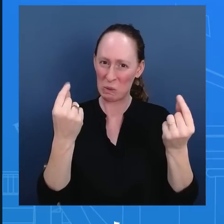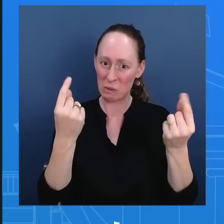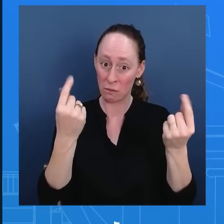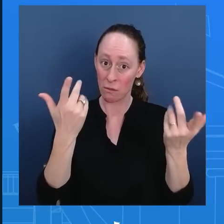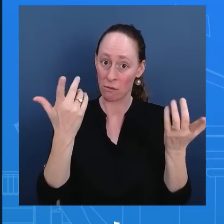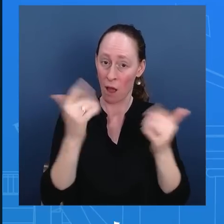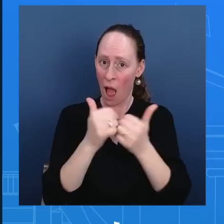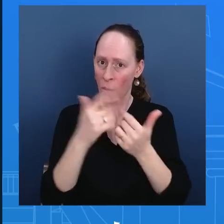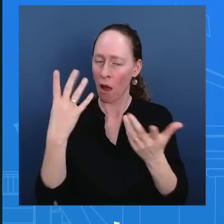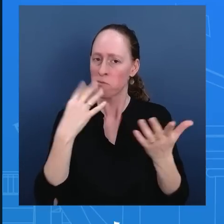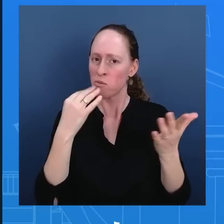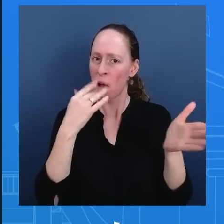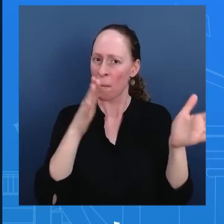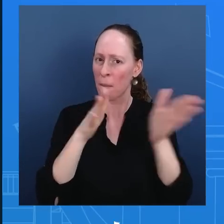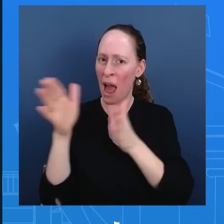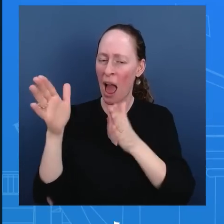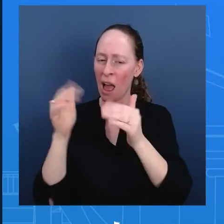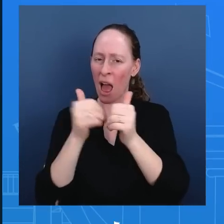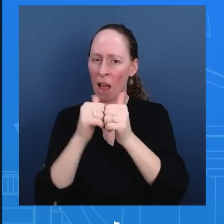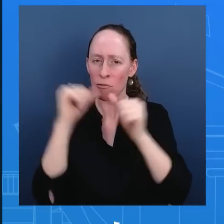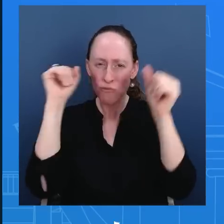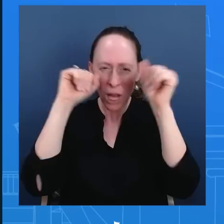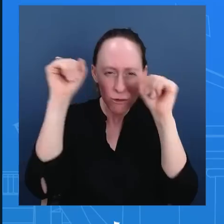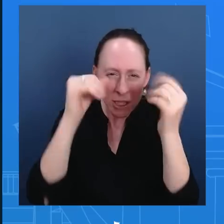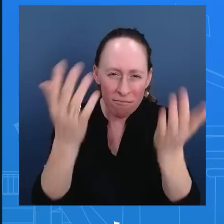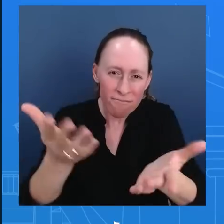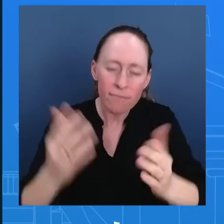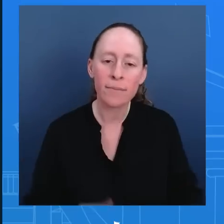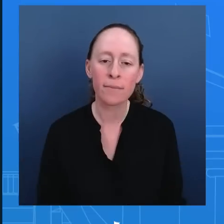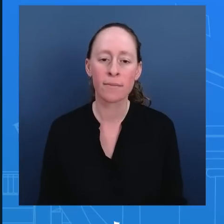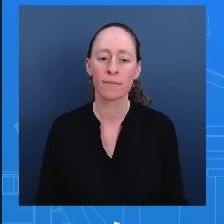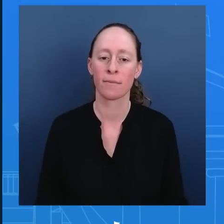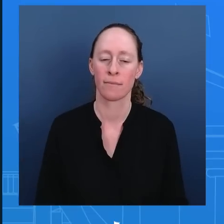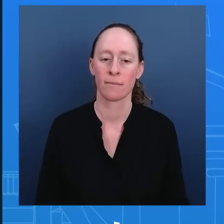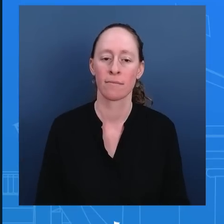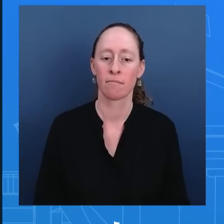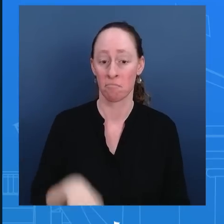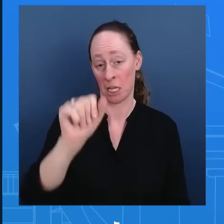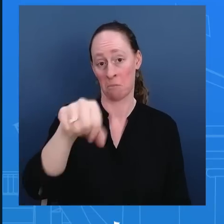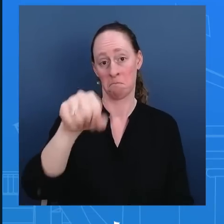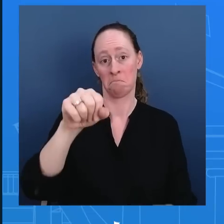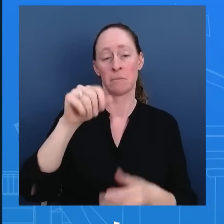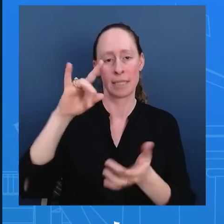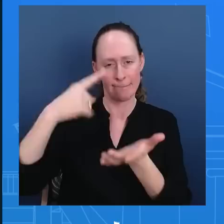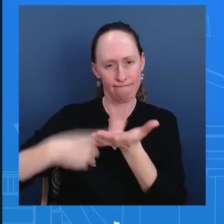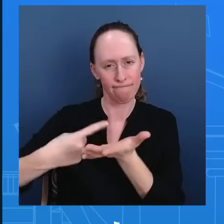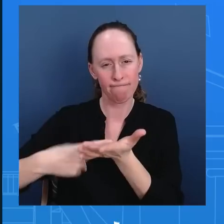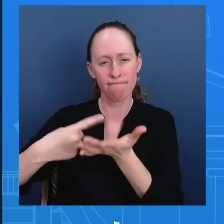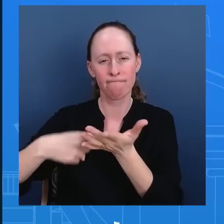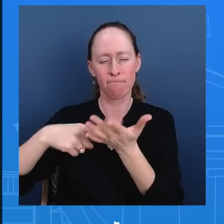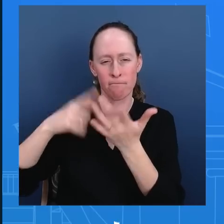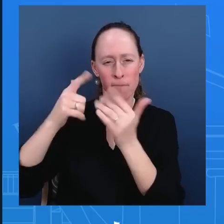and certainly the back-and-forth. I’ve said many times that we have regular conversation with --